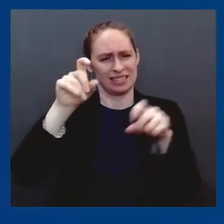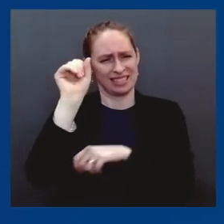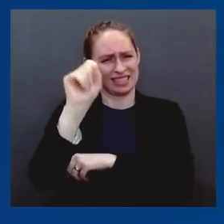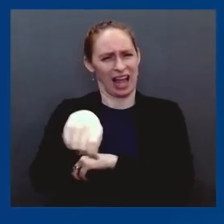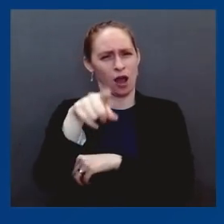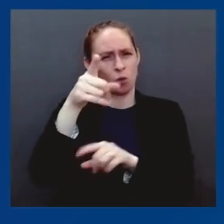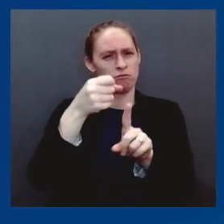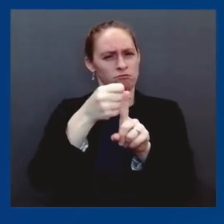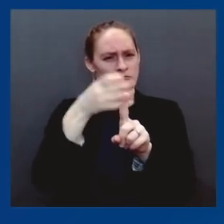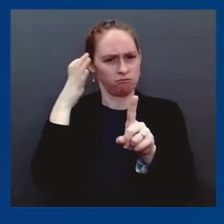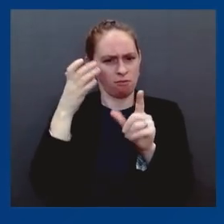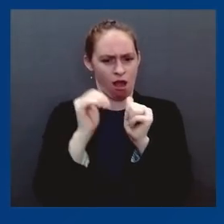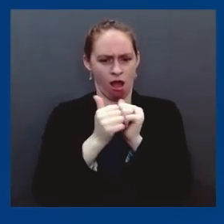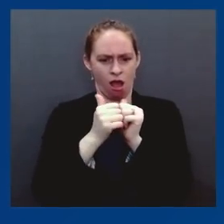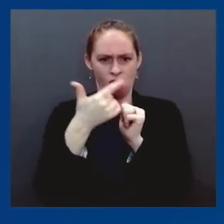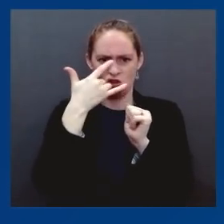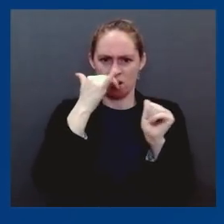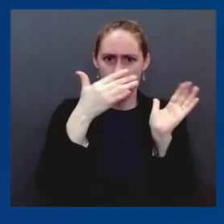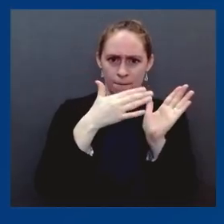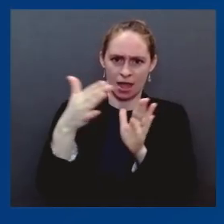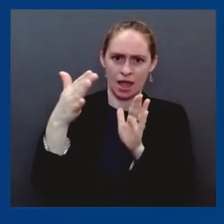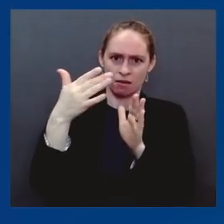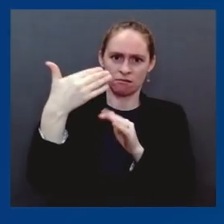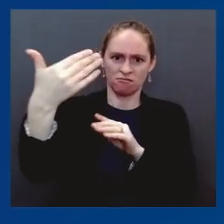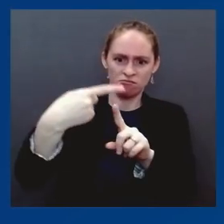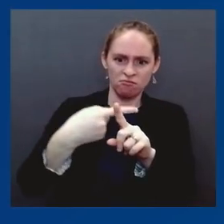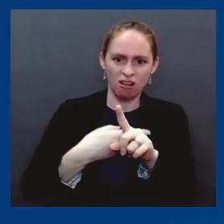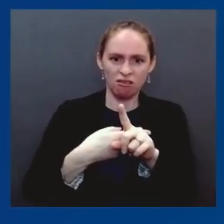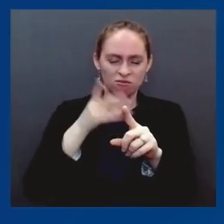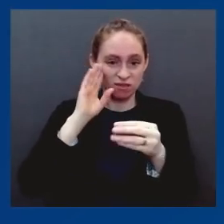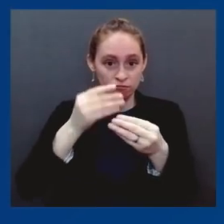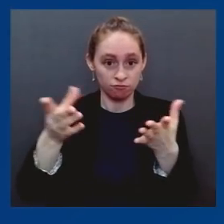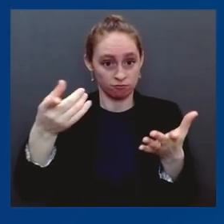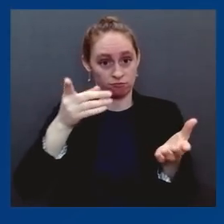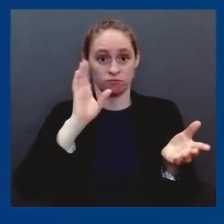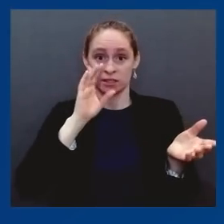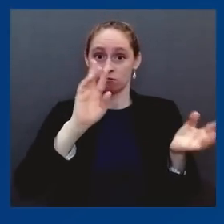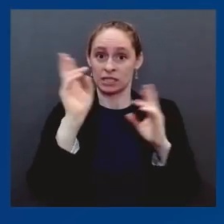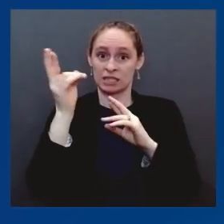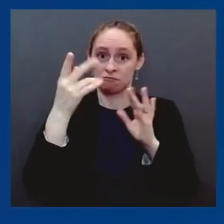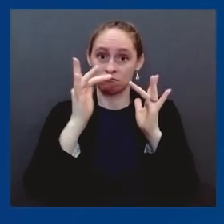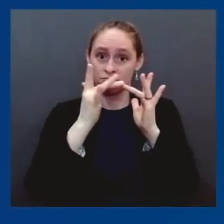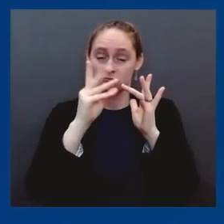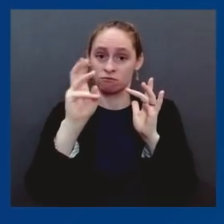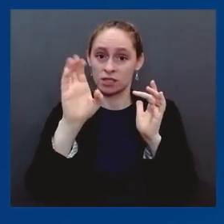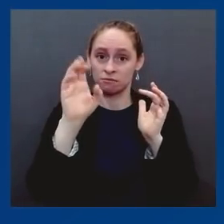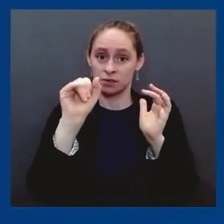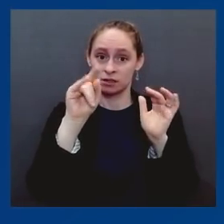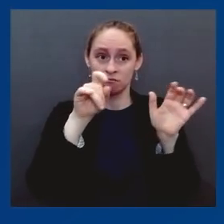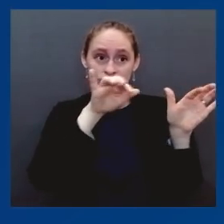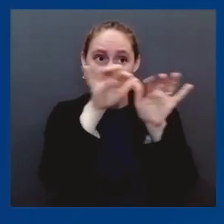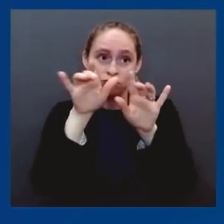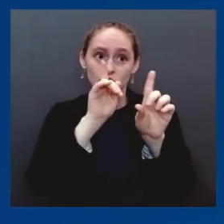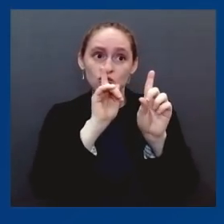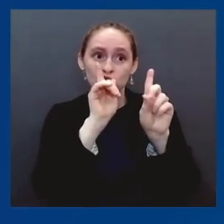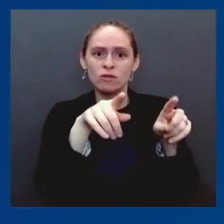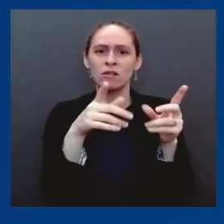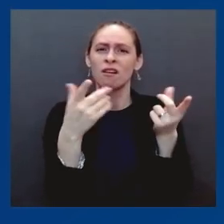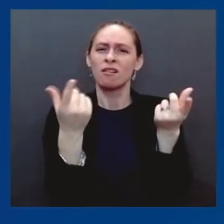and for the arrival of those first shipments? And is there anything that you're doing to ramp up PCR capacity as well? And then secondly,